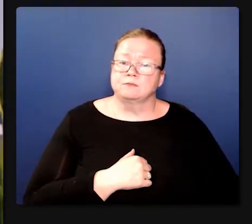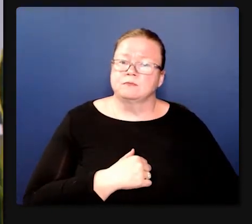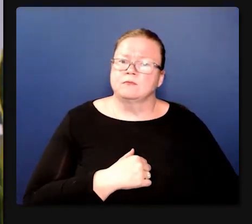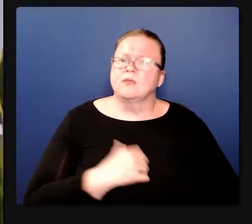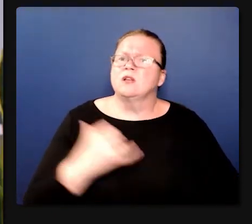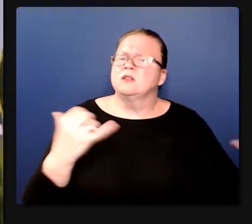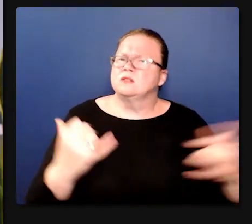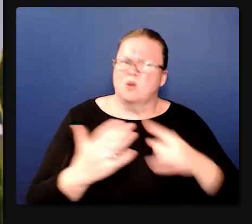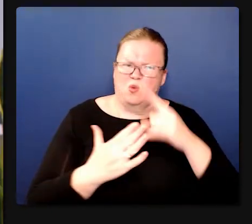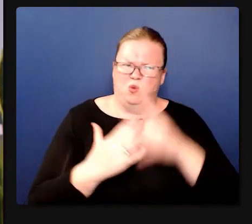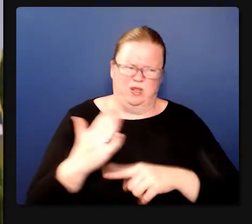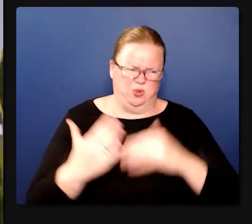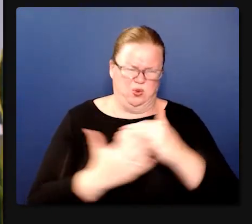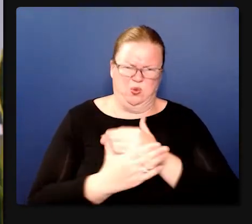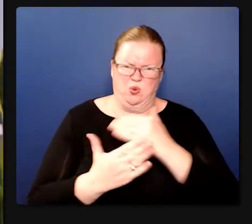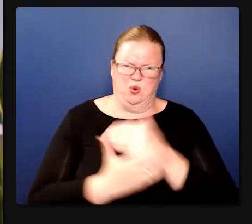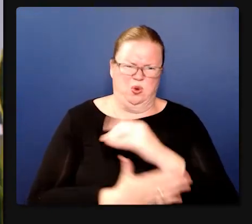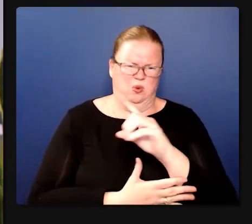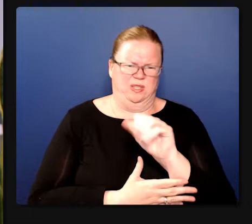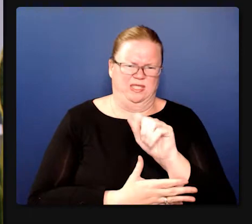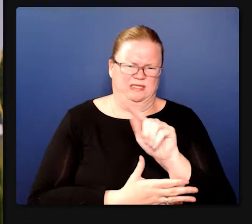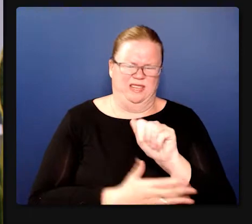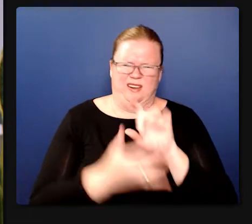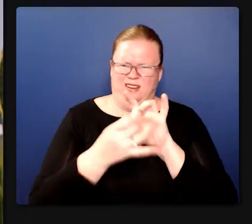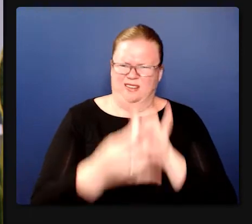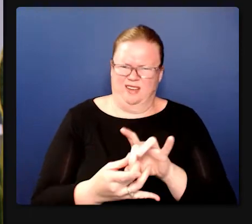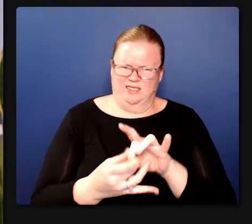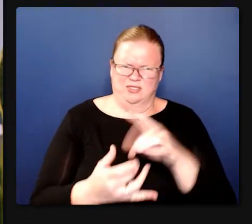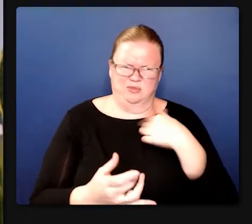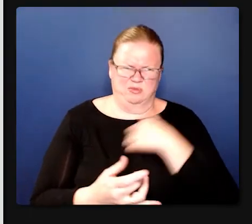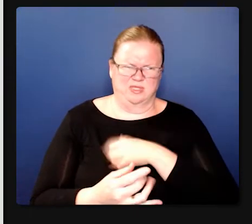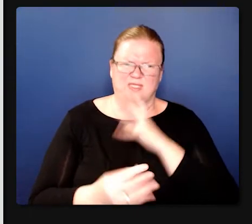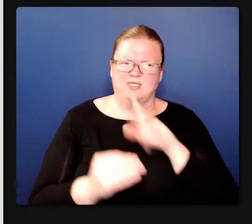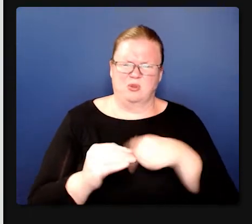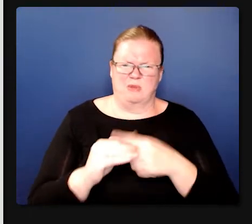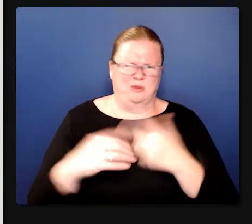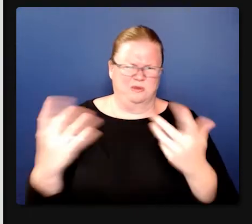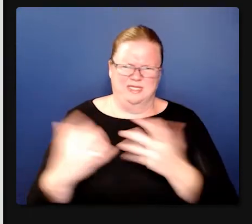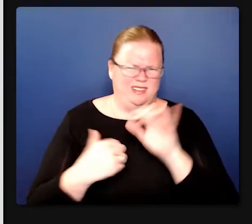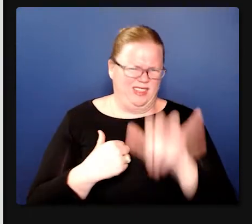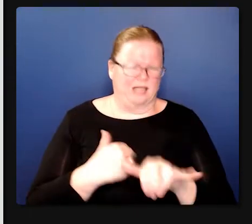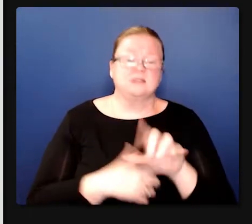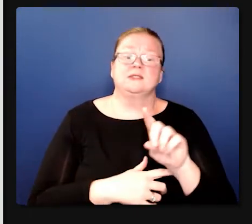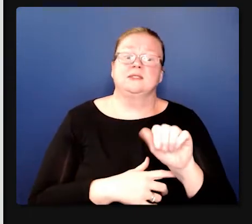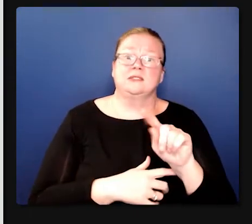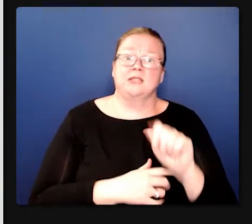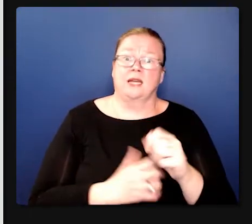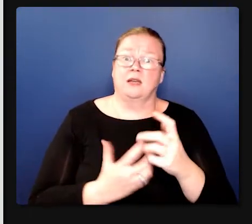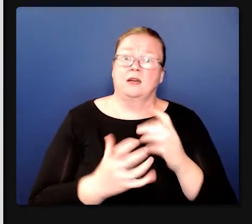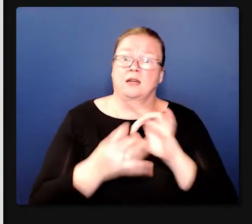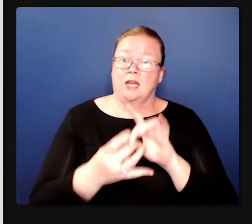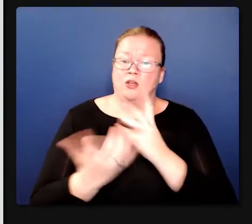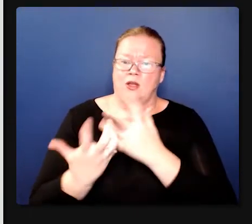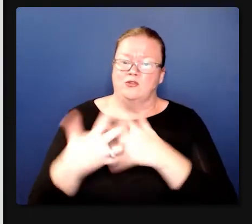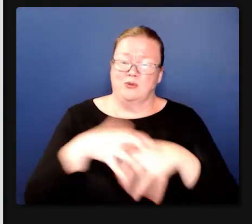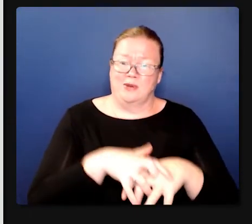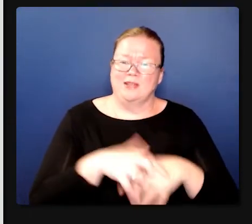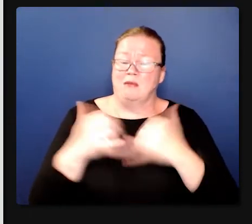So what is this new data connections offering that we mentioned? Data connections is the integration point between PlayFab